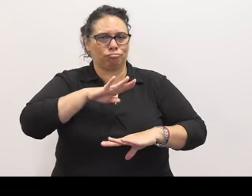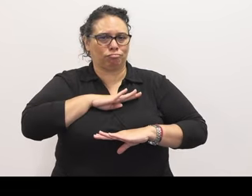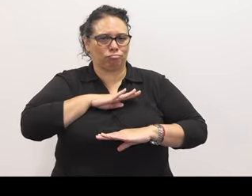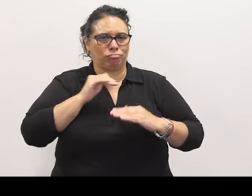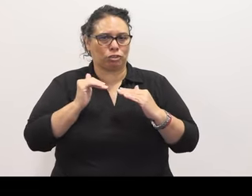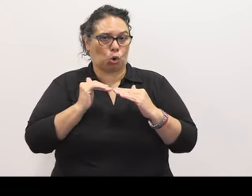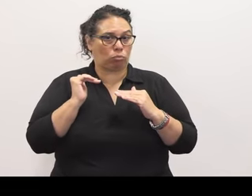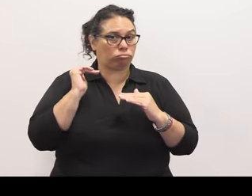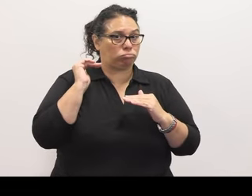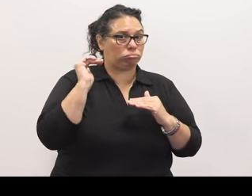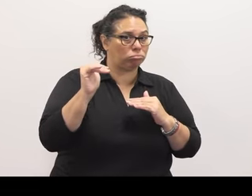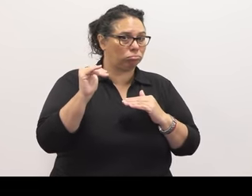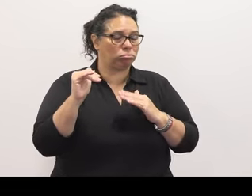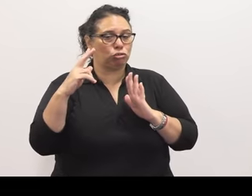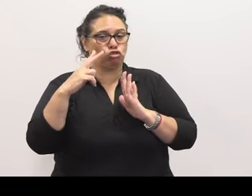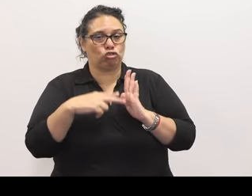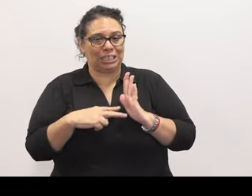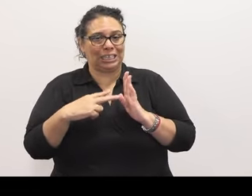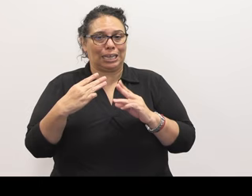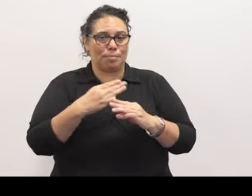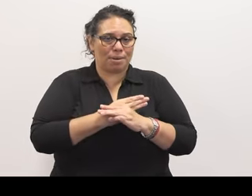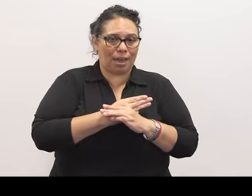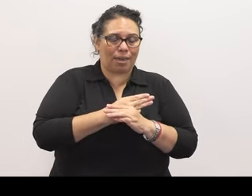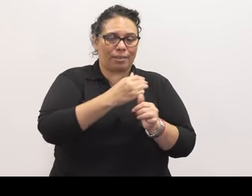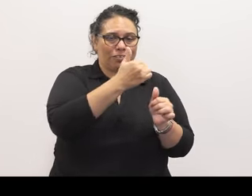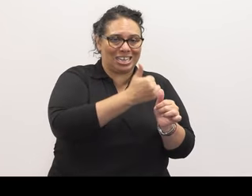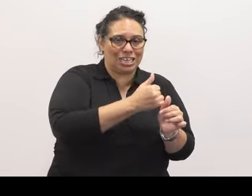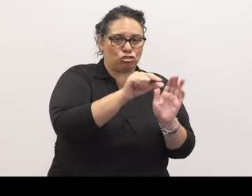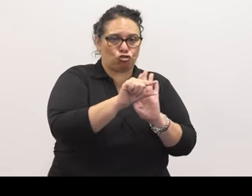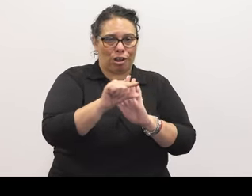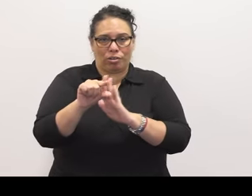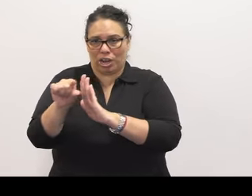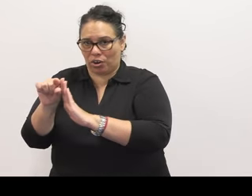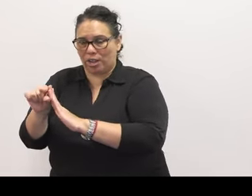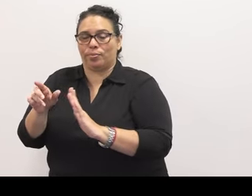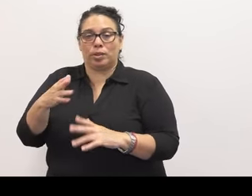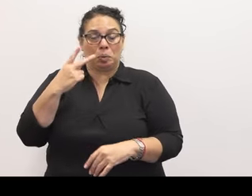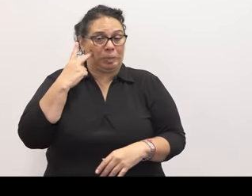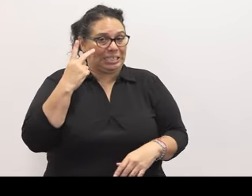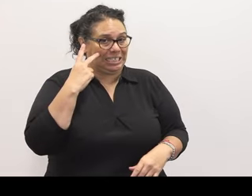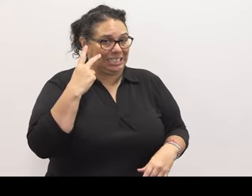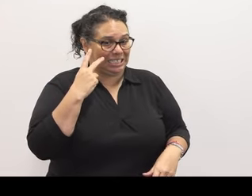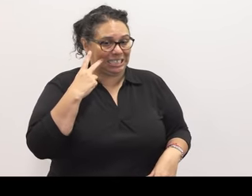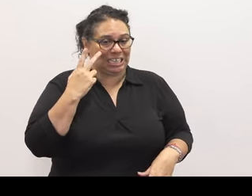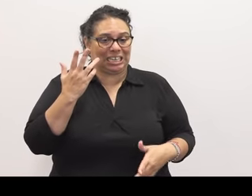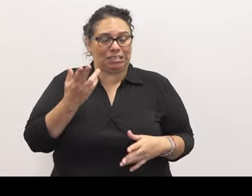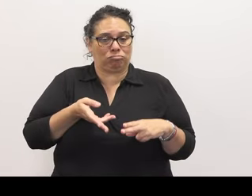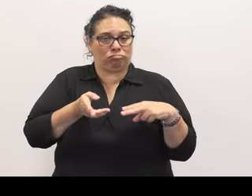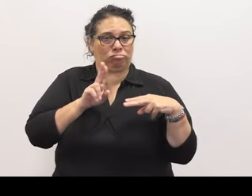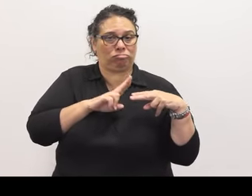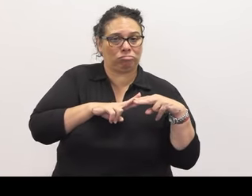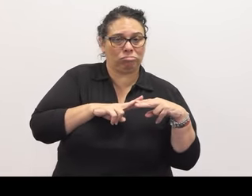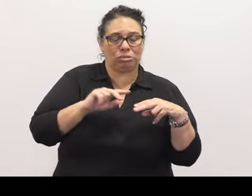and math for each grade, we are seeing that the greatest gains were made in third grade.